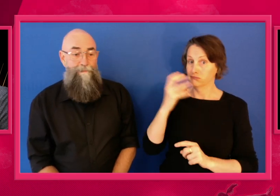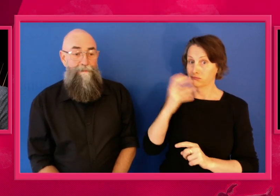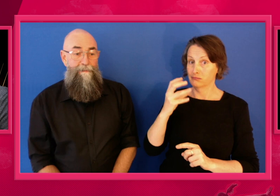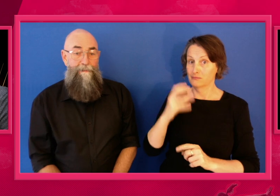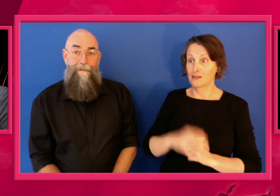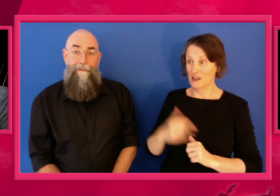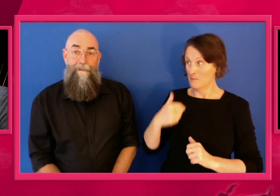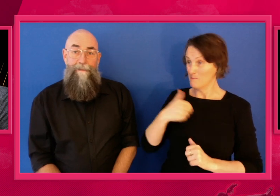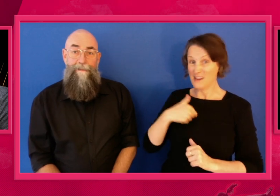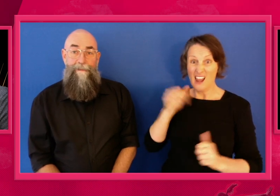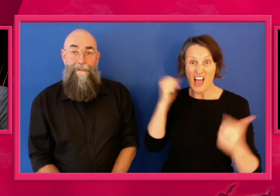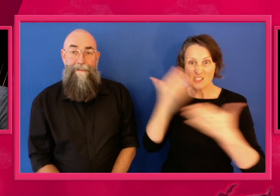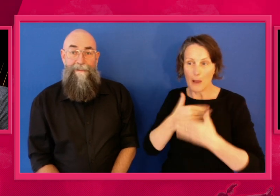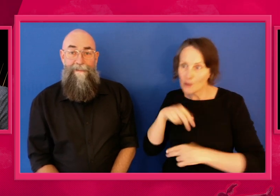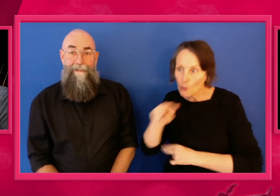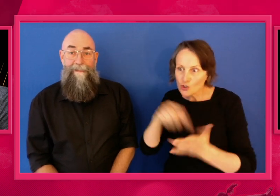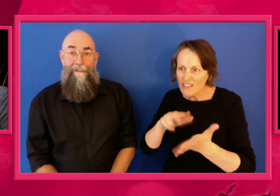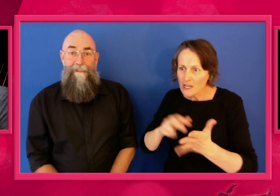Recorded Audio of Georgie Tunny: Yeessss! Yes, yes, yes, yes, yes, yes yes. I've just